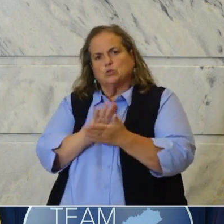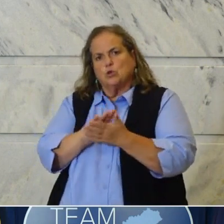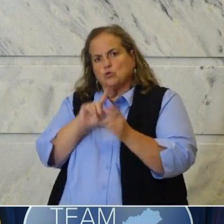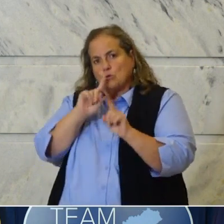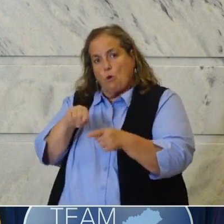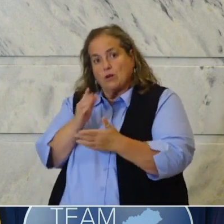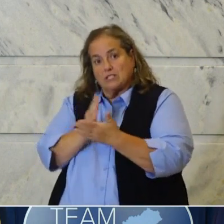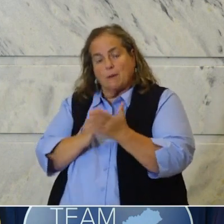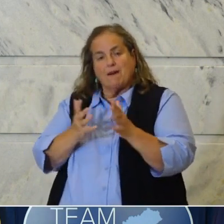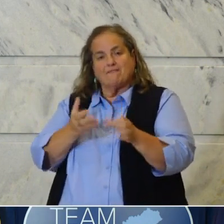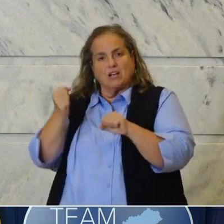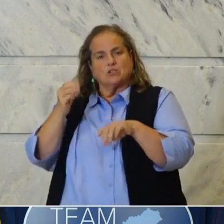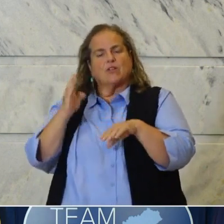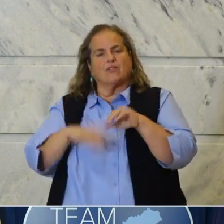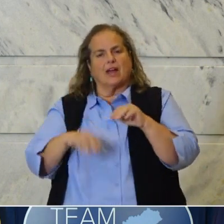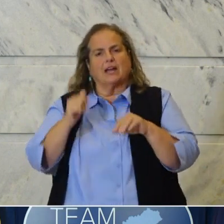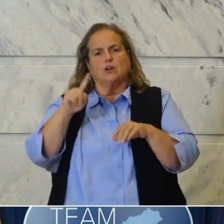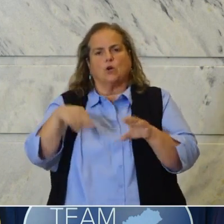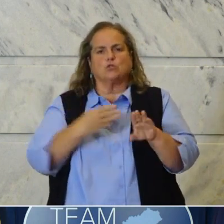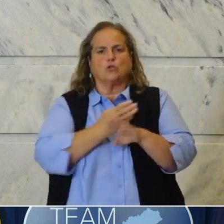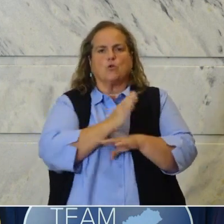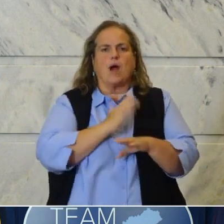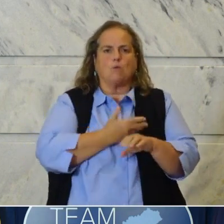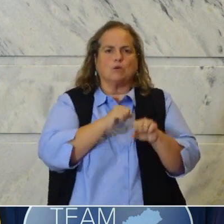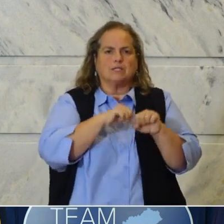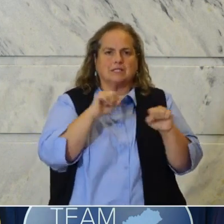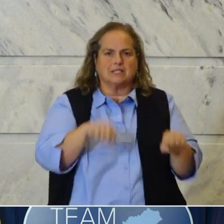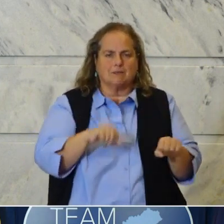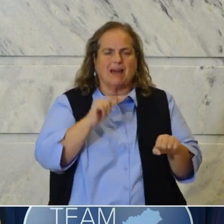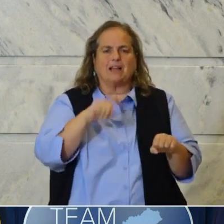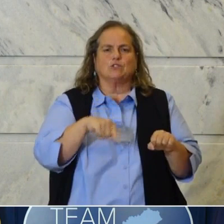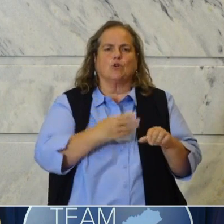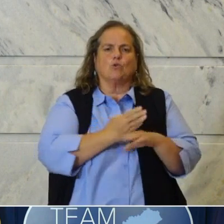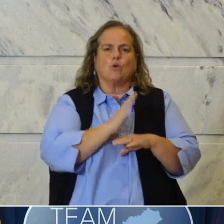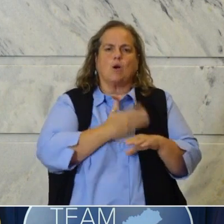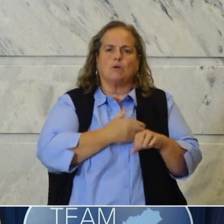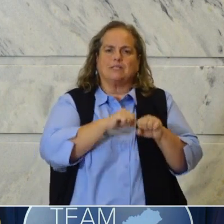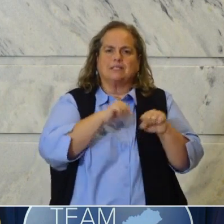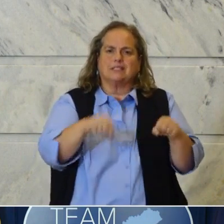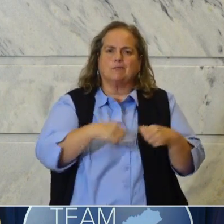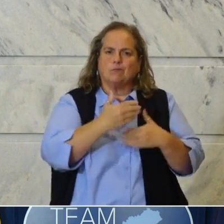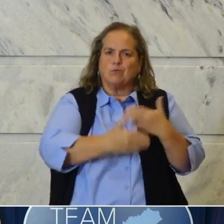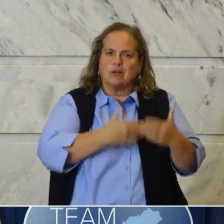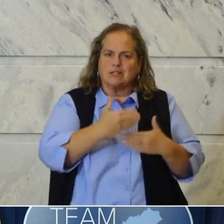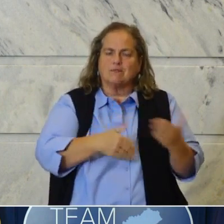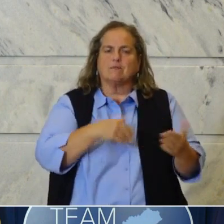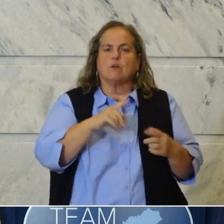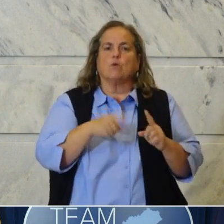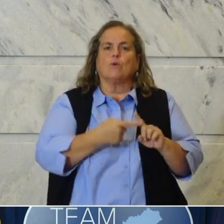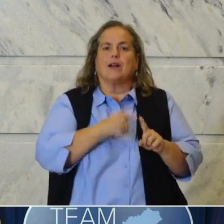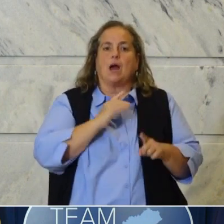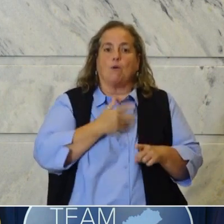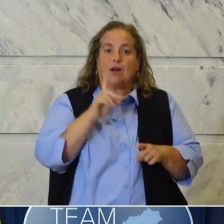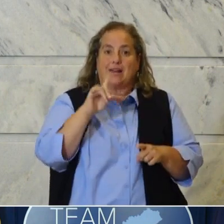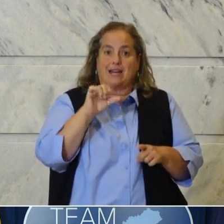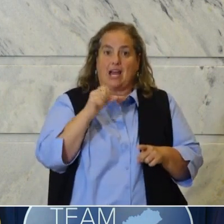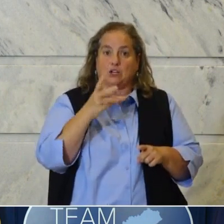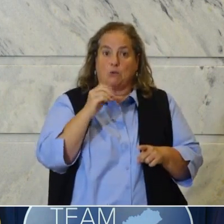it goes through our epi's because they've got to go through their process. So when we have our dashboards up, it will look closer to the breaking news